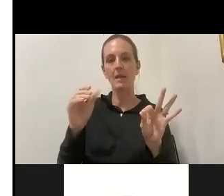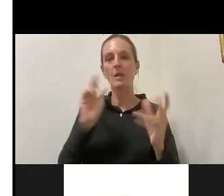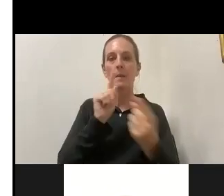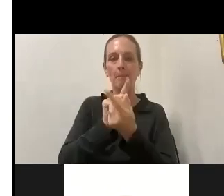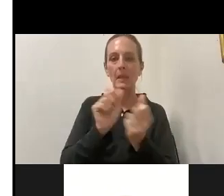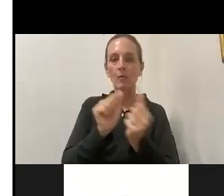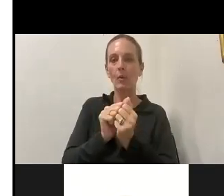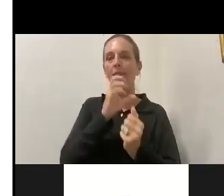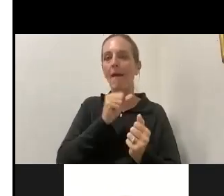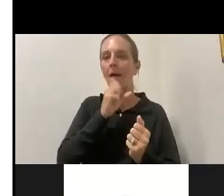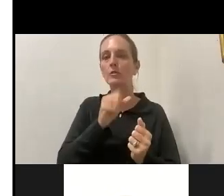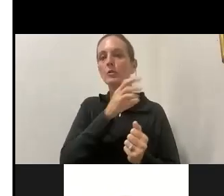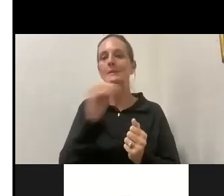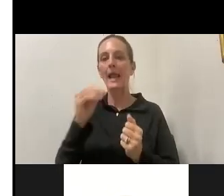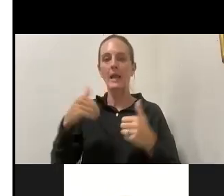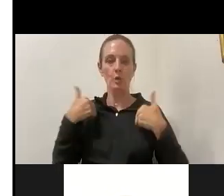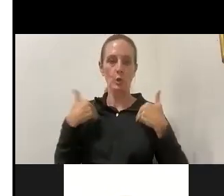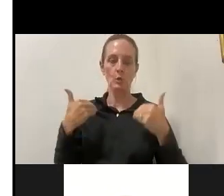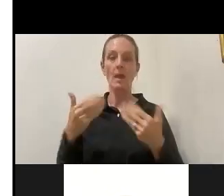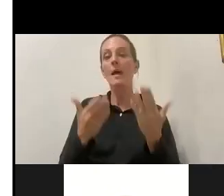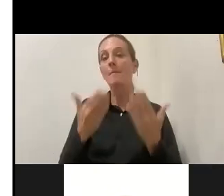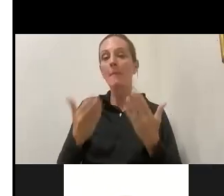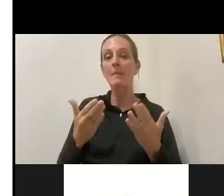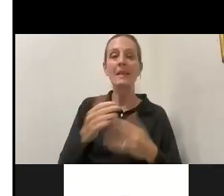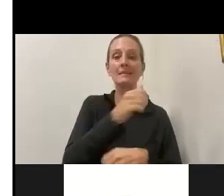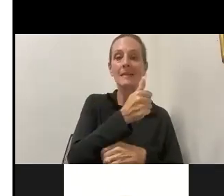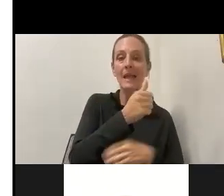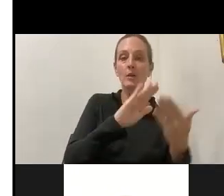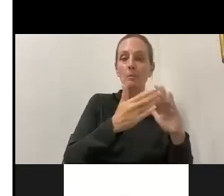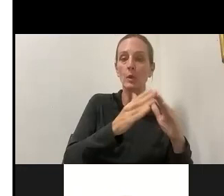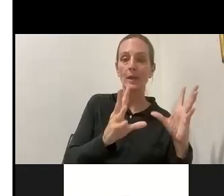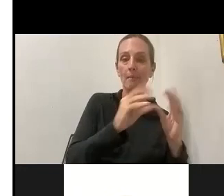be 10 community meetings, there might be five elders meetings and maybe two youth meetings.